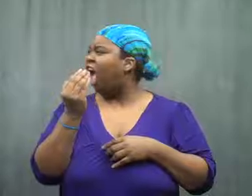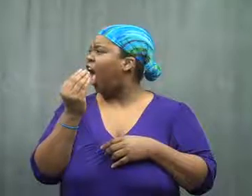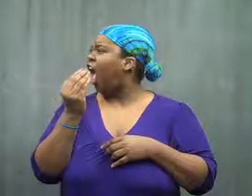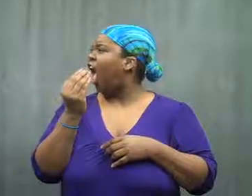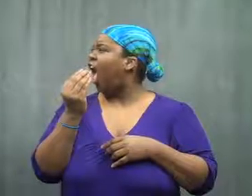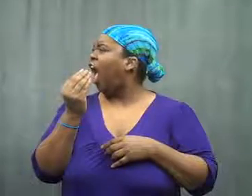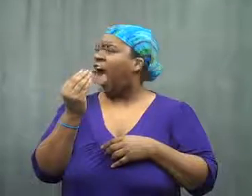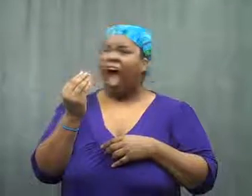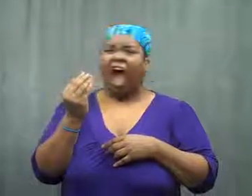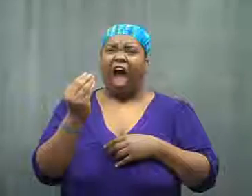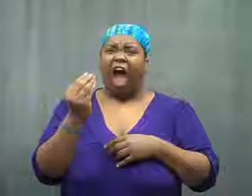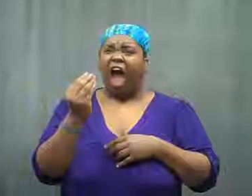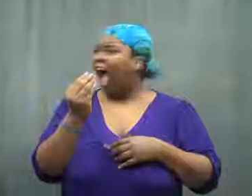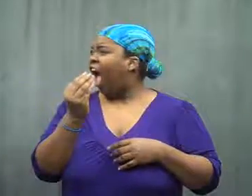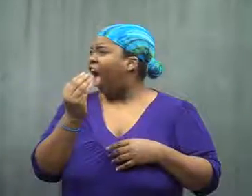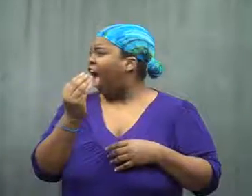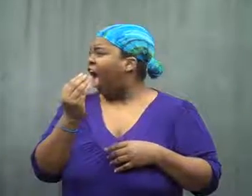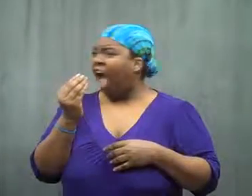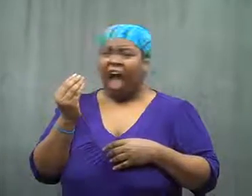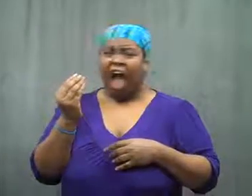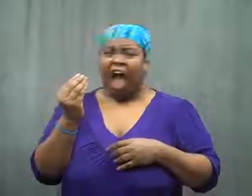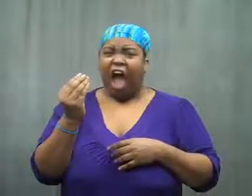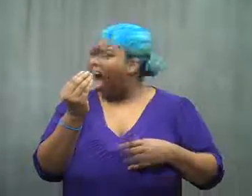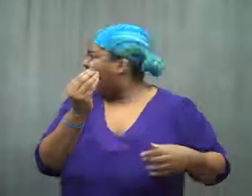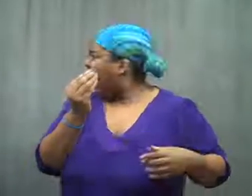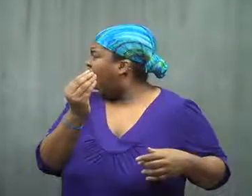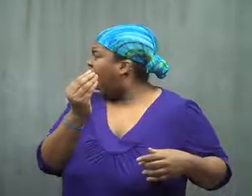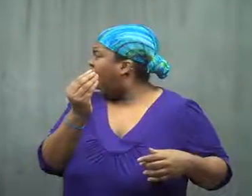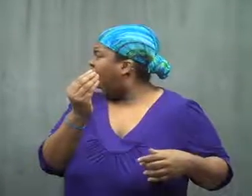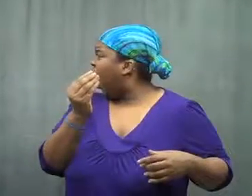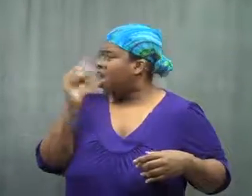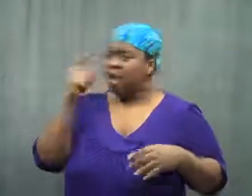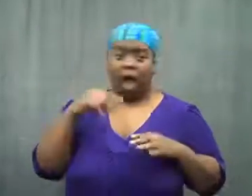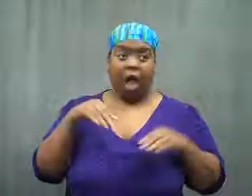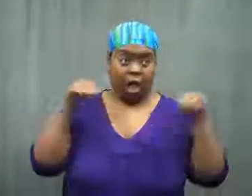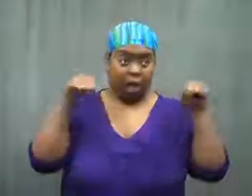My mouth dropped open, I looked at him, he pulled his head back,